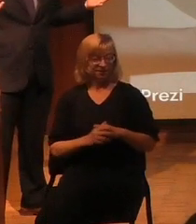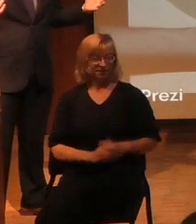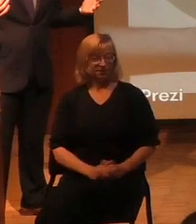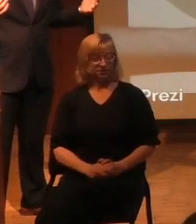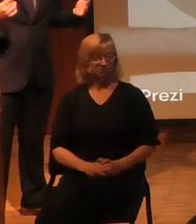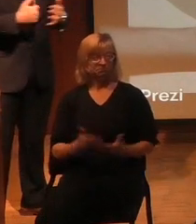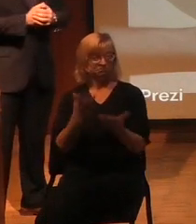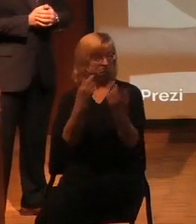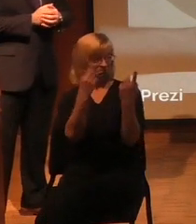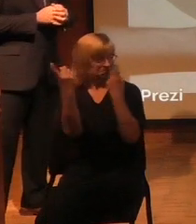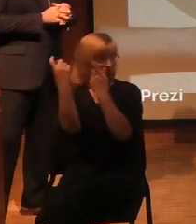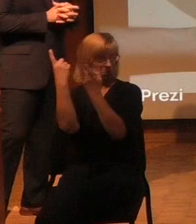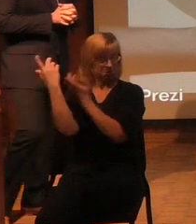Questions for John?